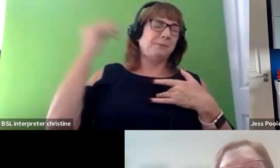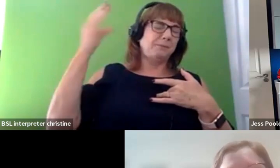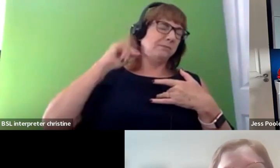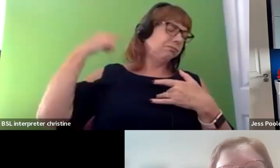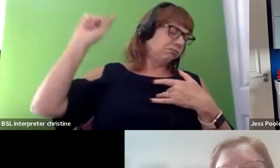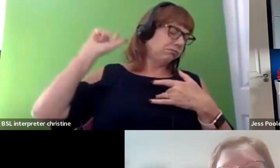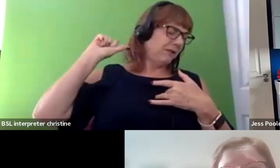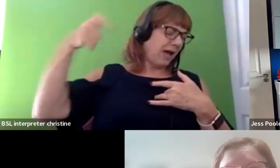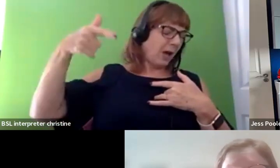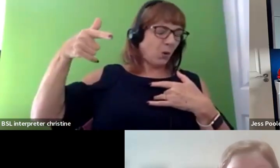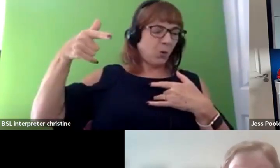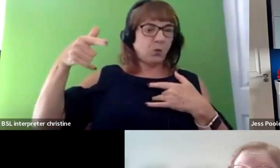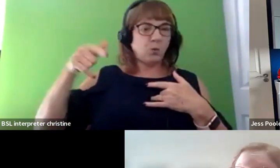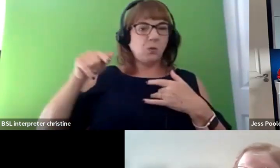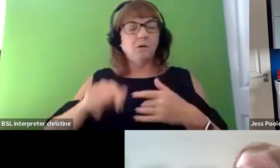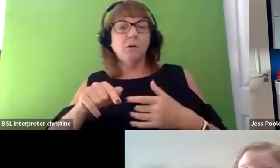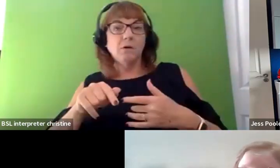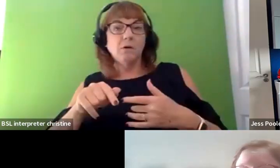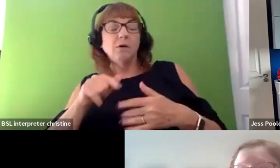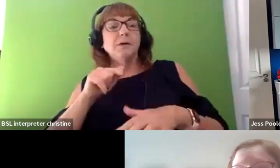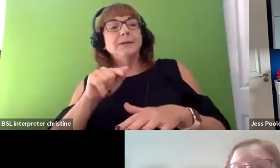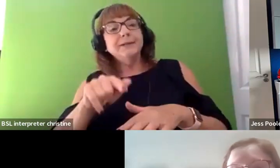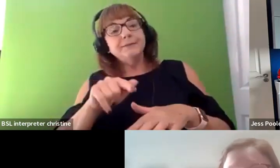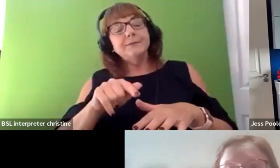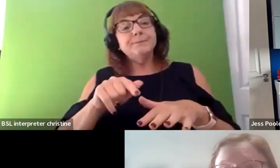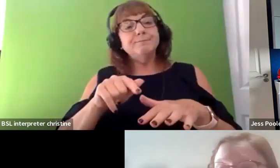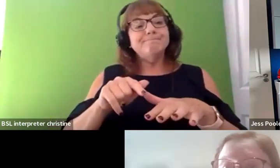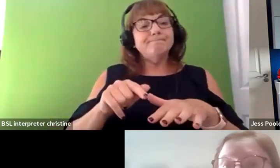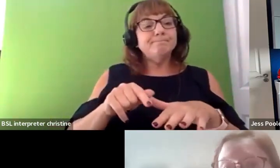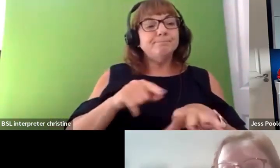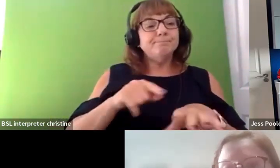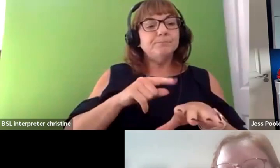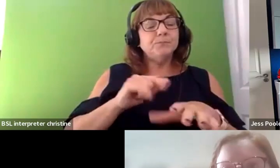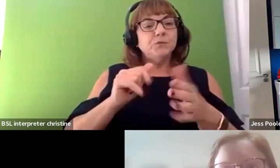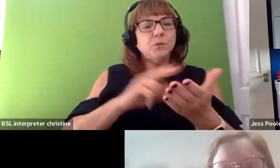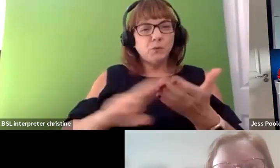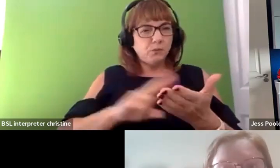you're having a bad day, you might be more and more sensitive to touch on that day, because of,